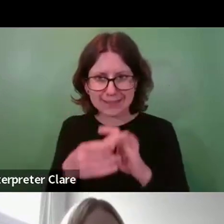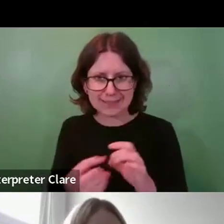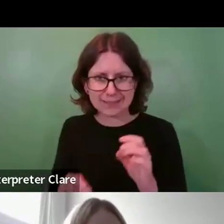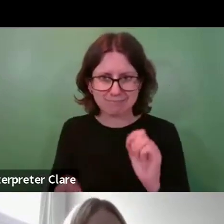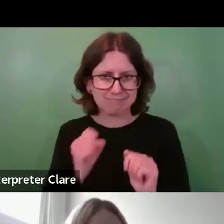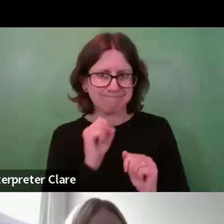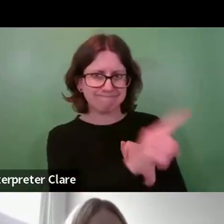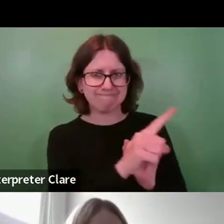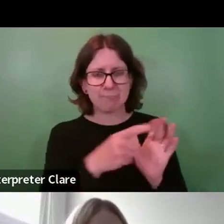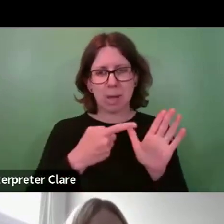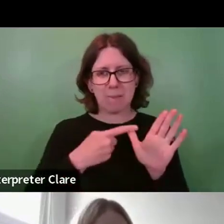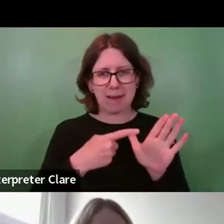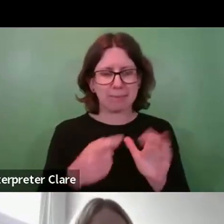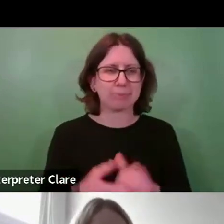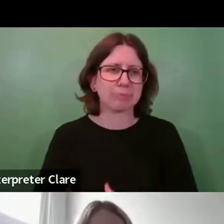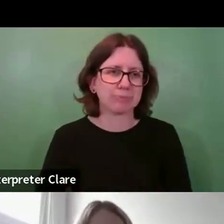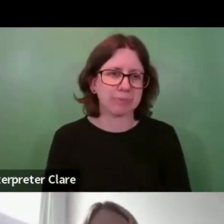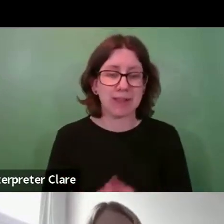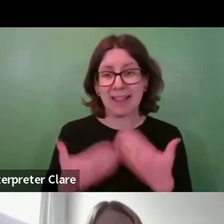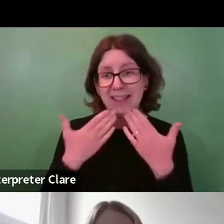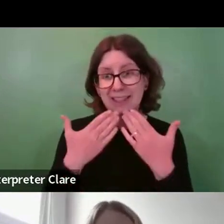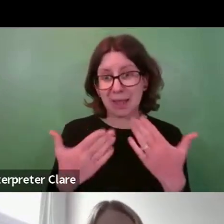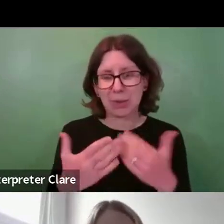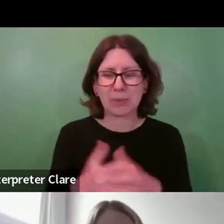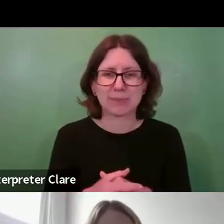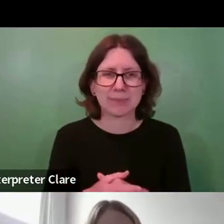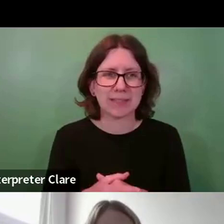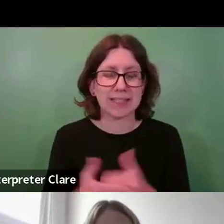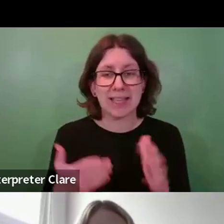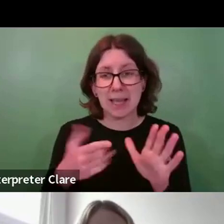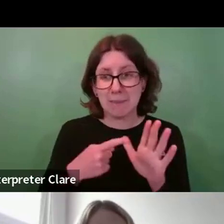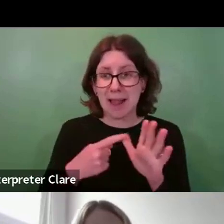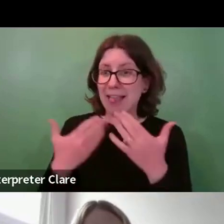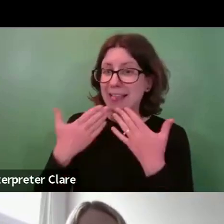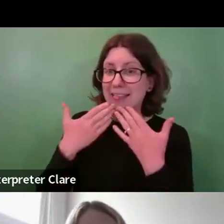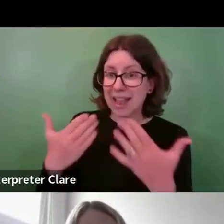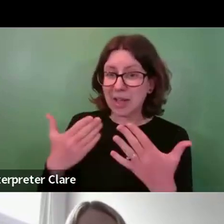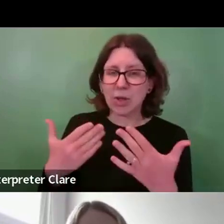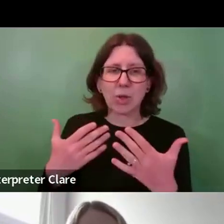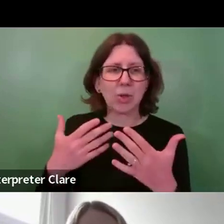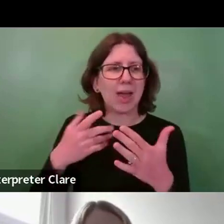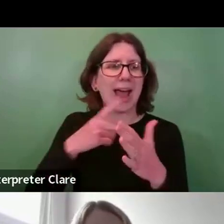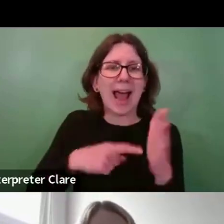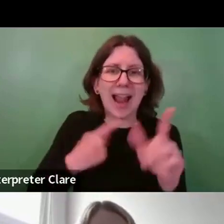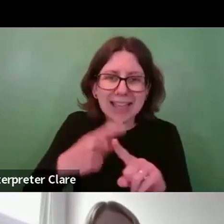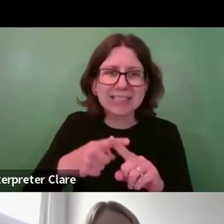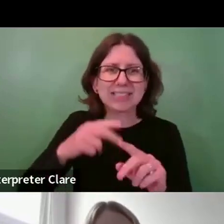Amelia: Amazing. Thank you so much. Okay. Thank you so, so much Alex, Fiona, Paul, and Pippa. We really appreciate you giving